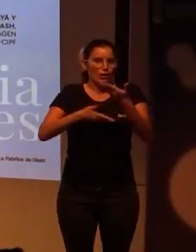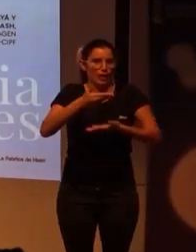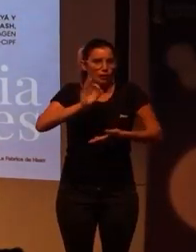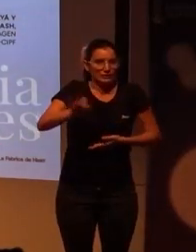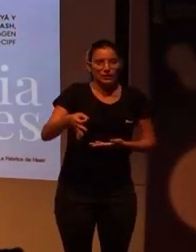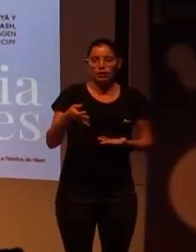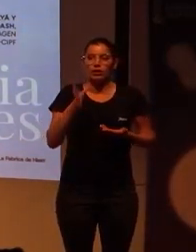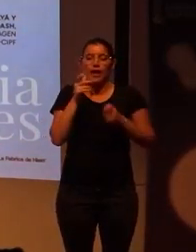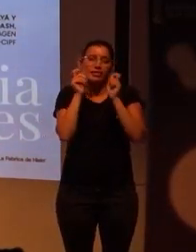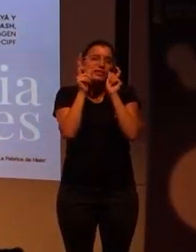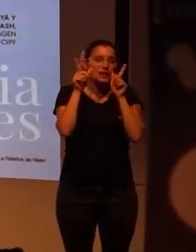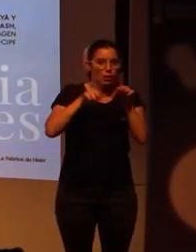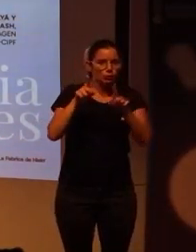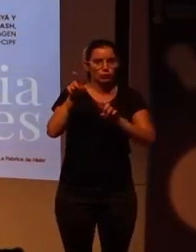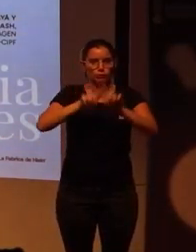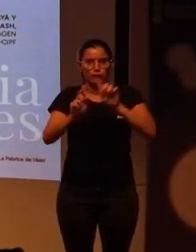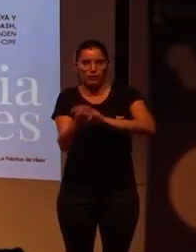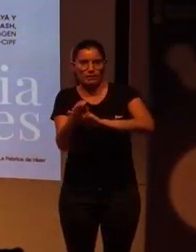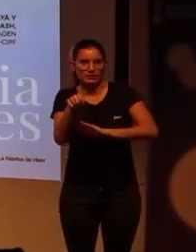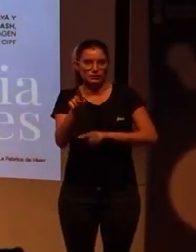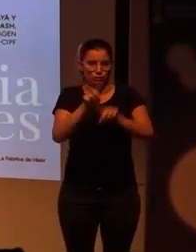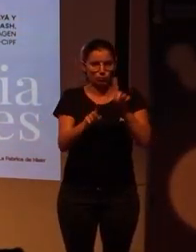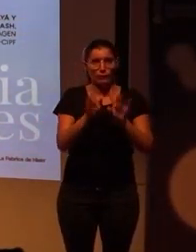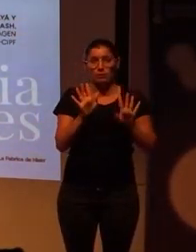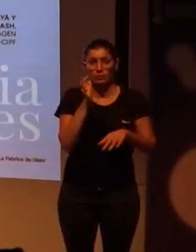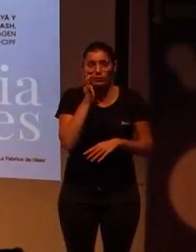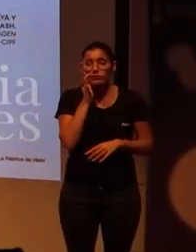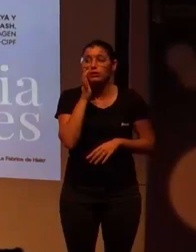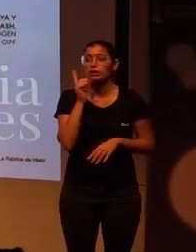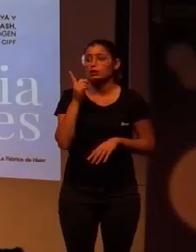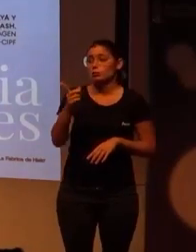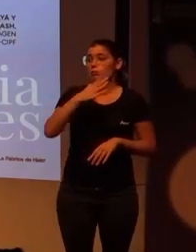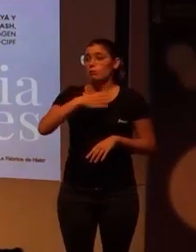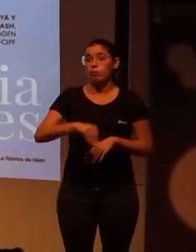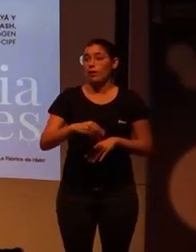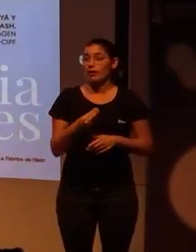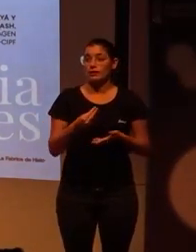who have detected some small problems and this is one. But hey, you can go on the website,